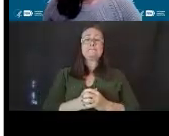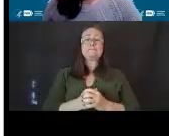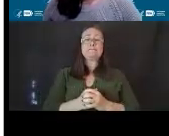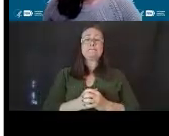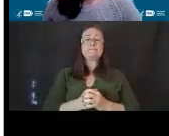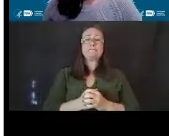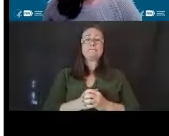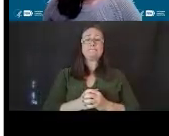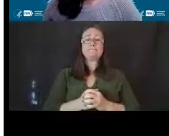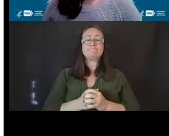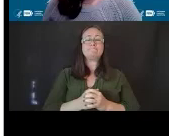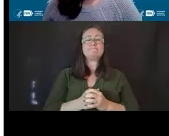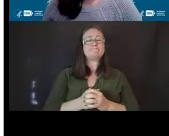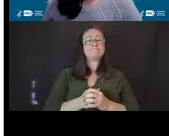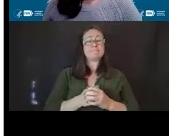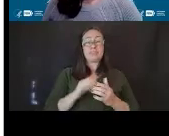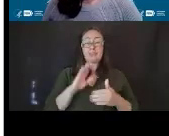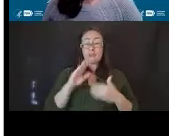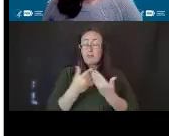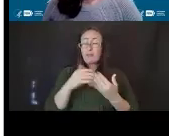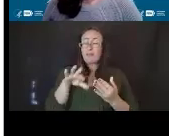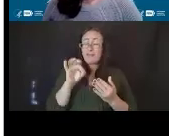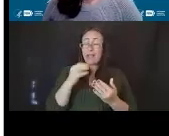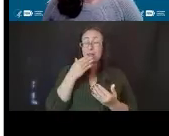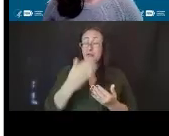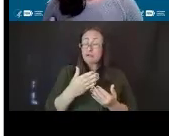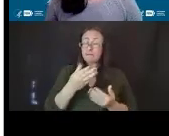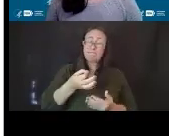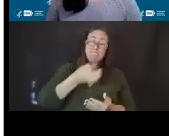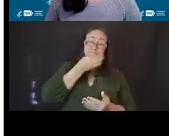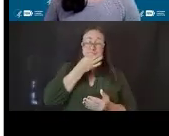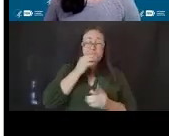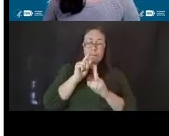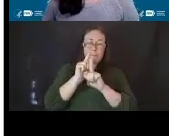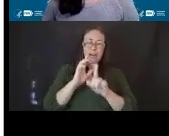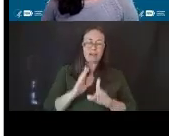you can utilize this tool to find potential program officers.